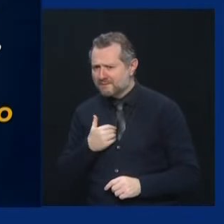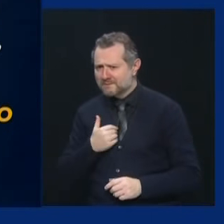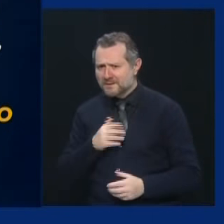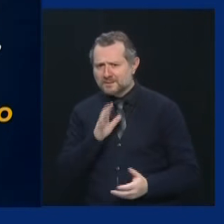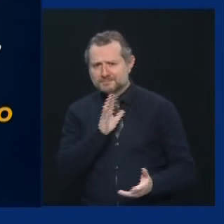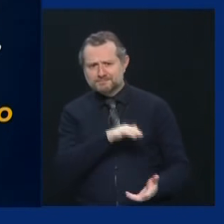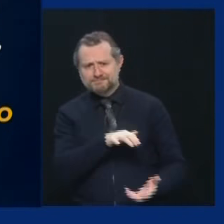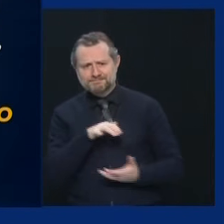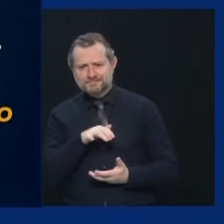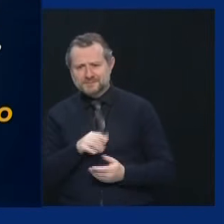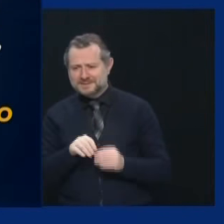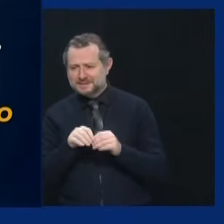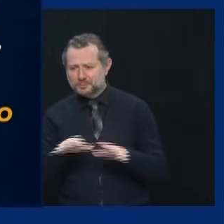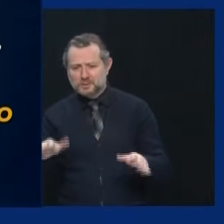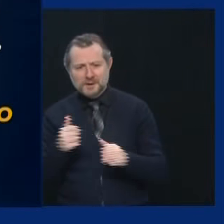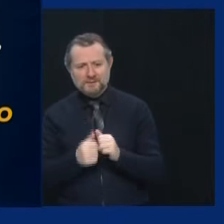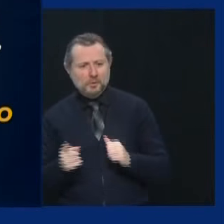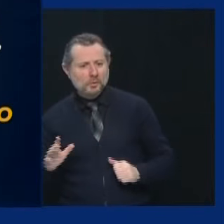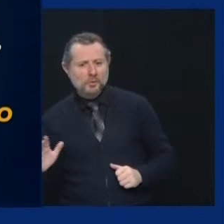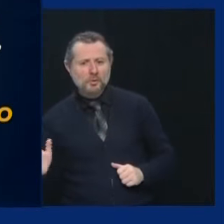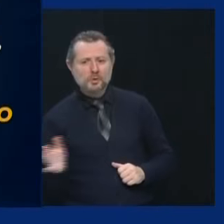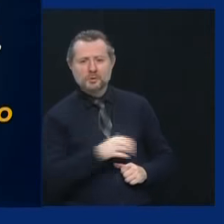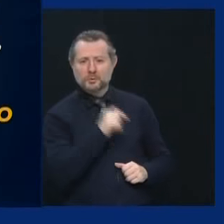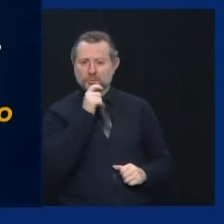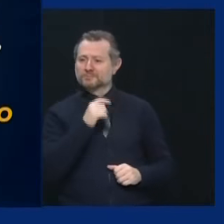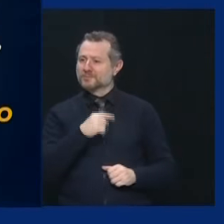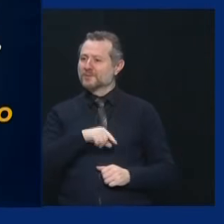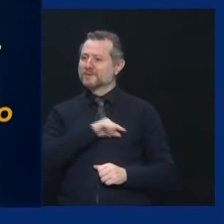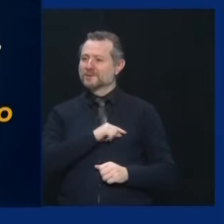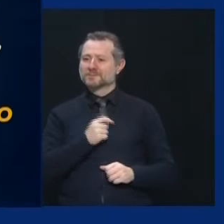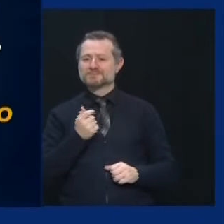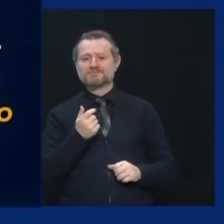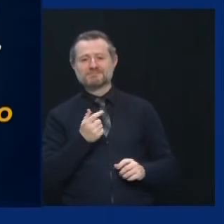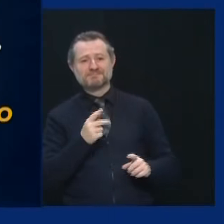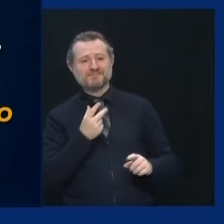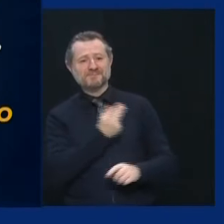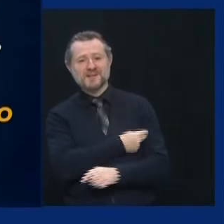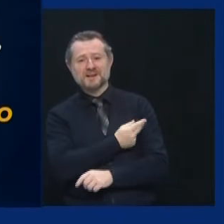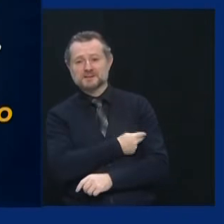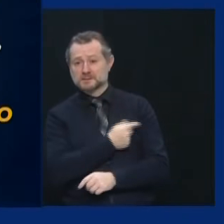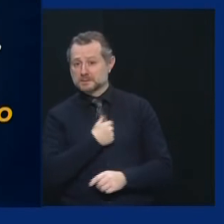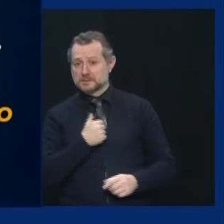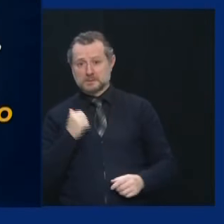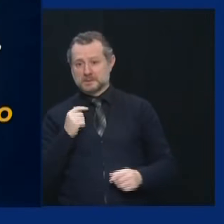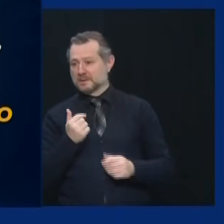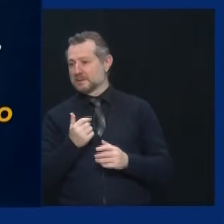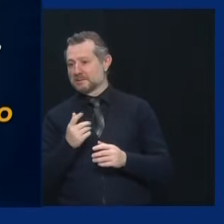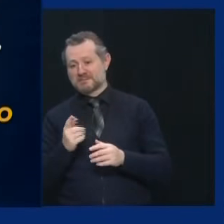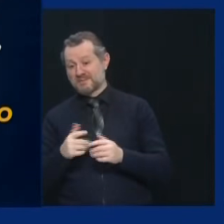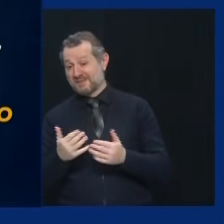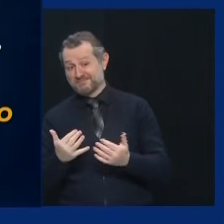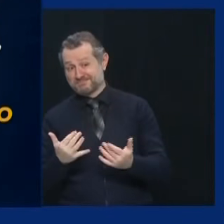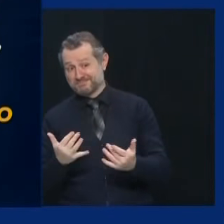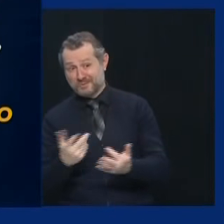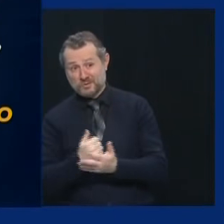DOWN TO 4.4. AND THAT IS TRUE ALL ACROSS THE